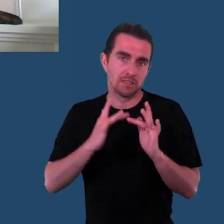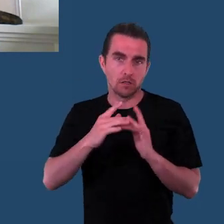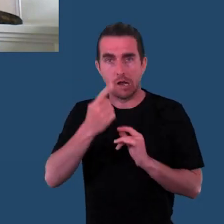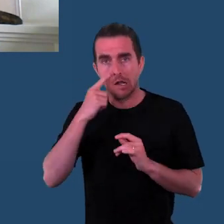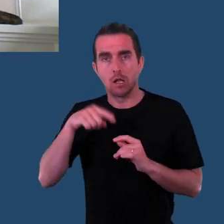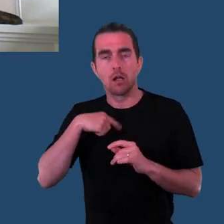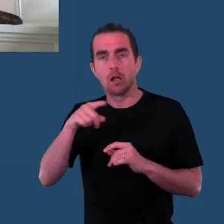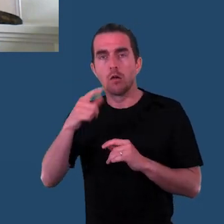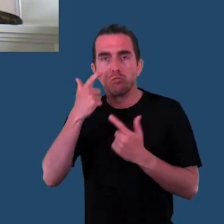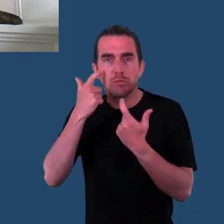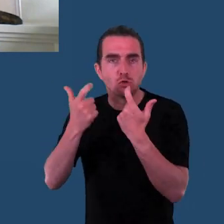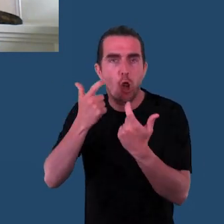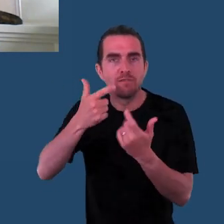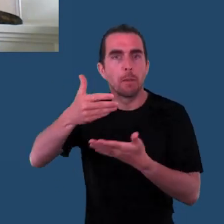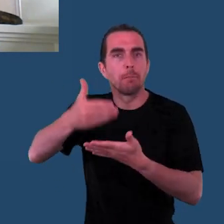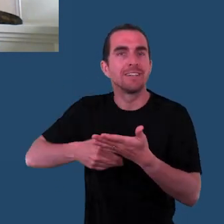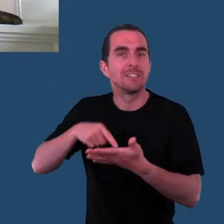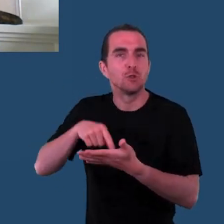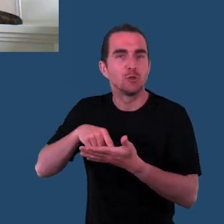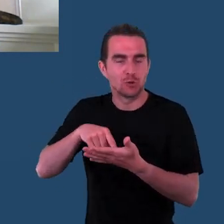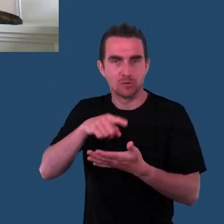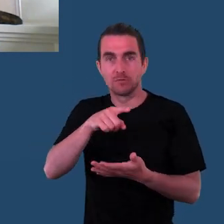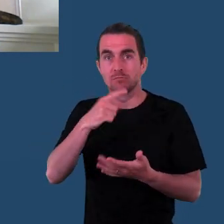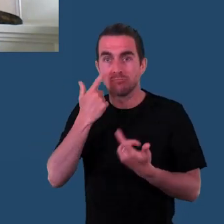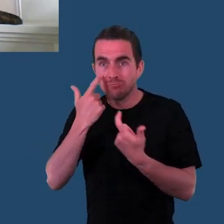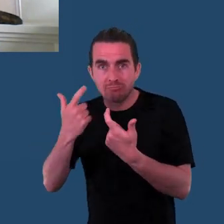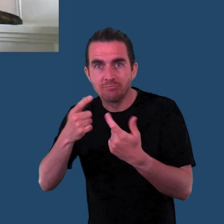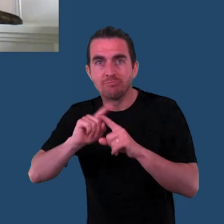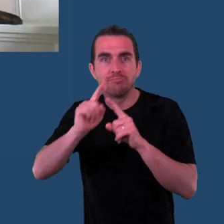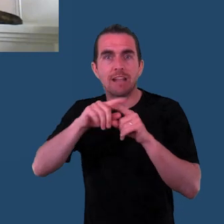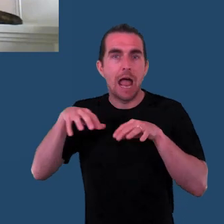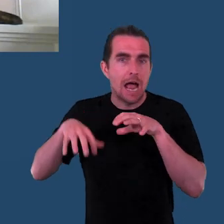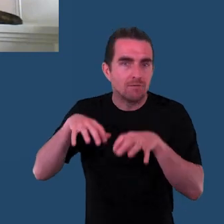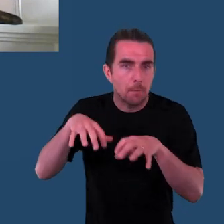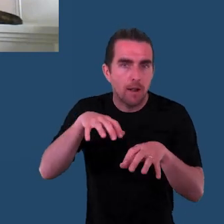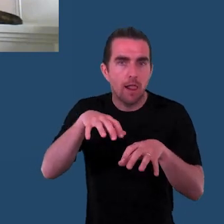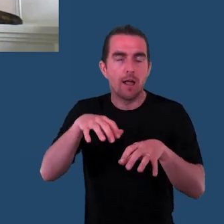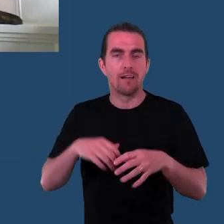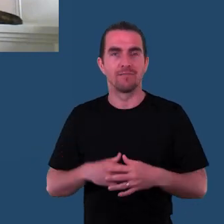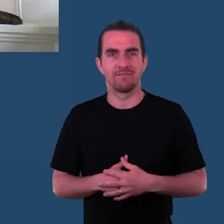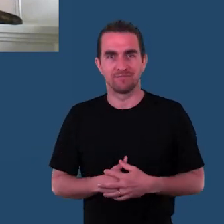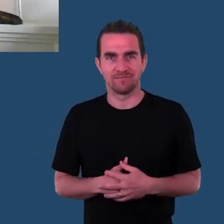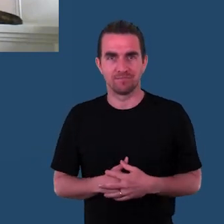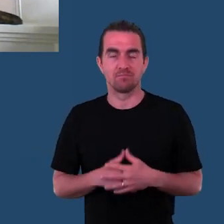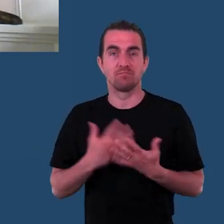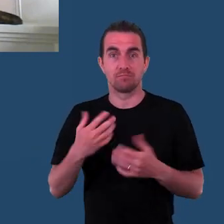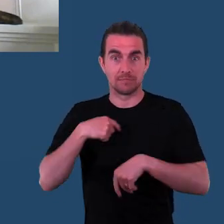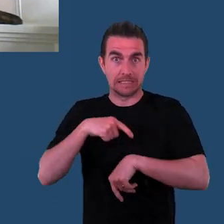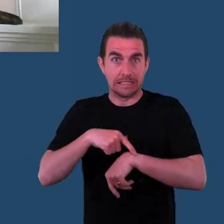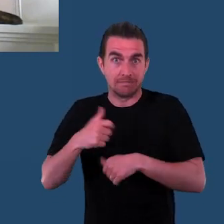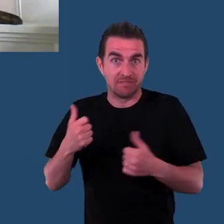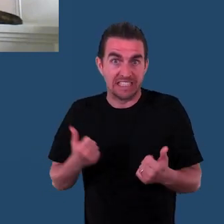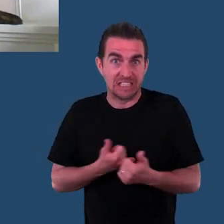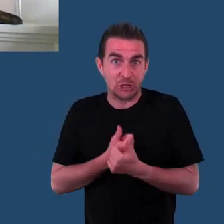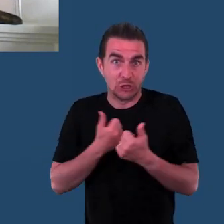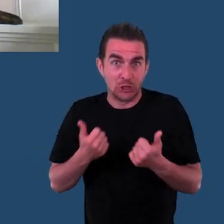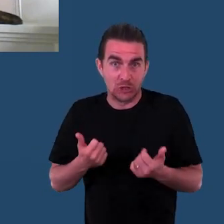so go and check out our Discover pages, and you can find out all about these animals, as well. We are almost out of time, Matt,